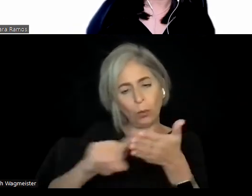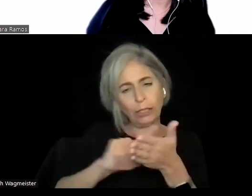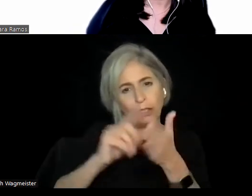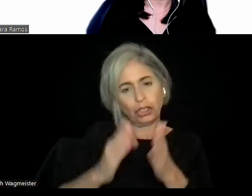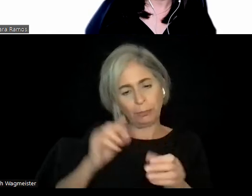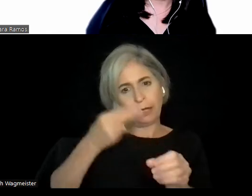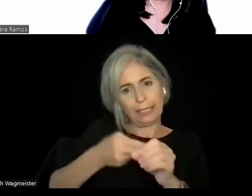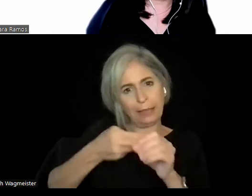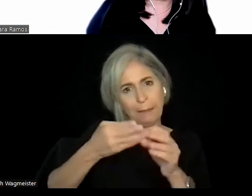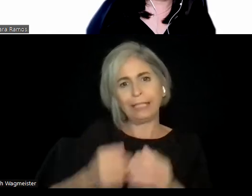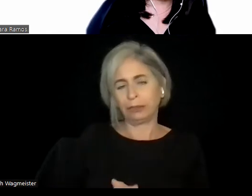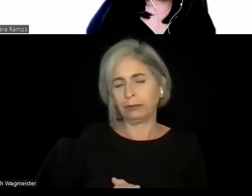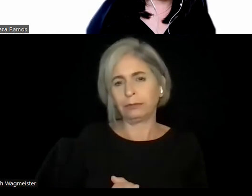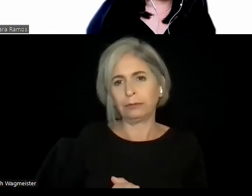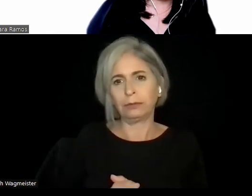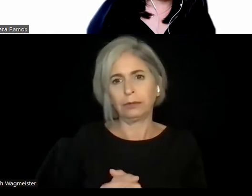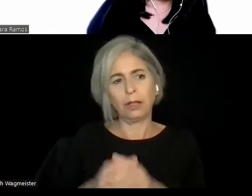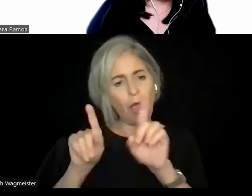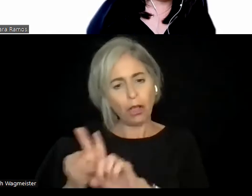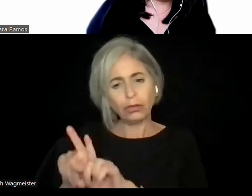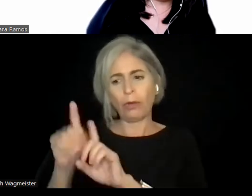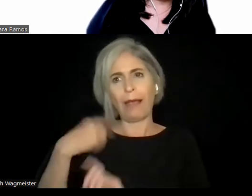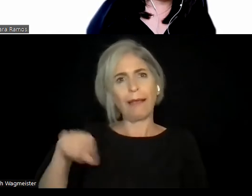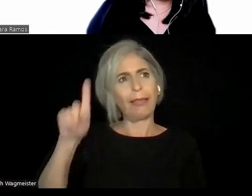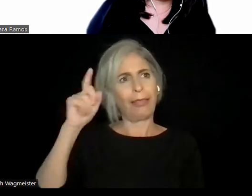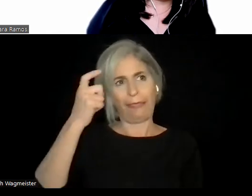, you know, there's -- there's a lot of interesting questions around